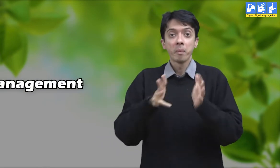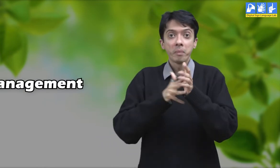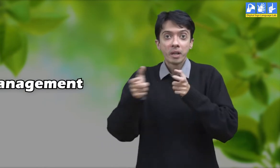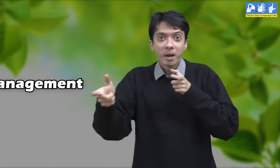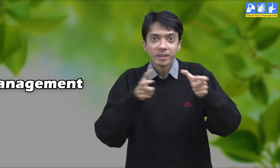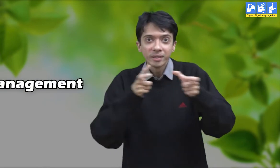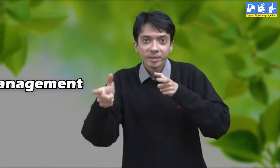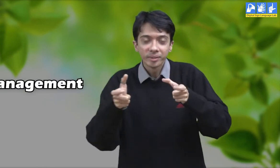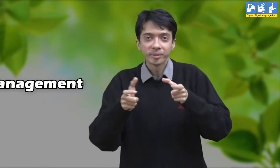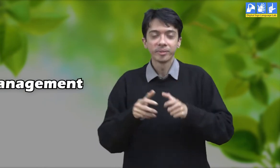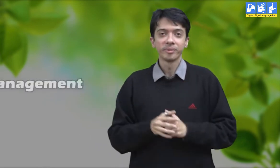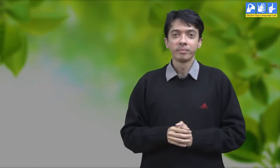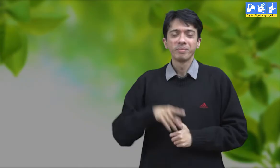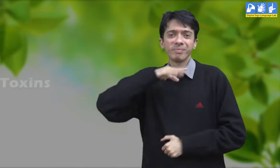Management